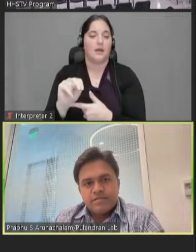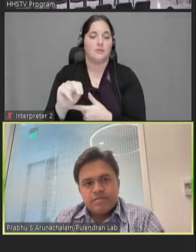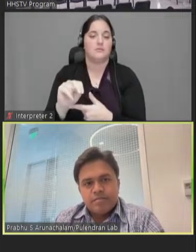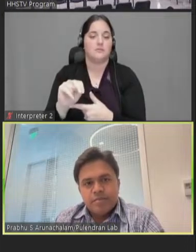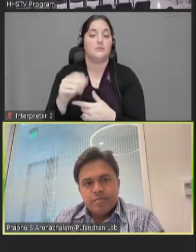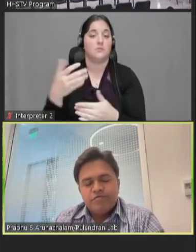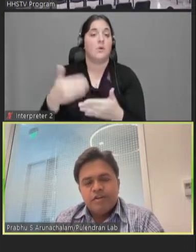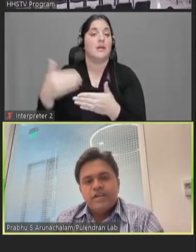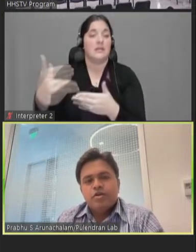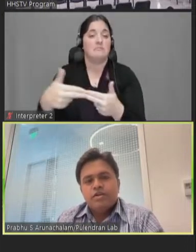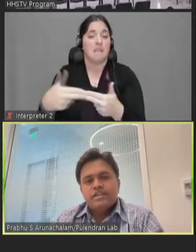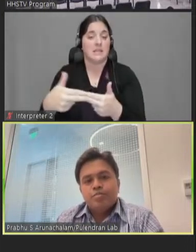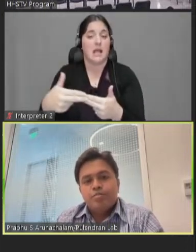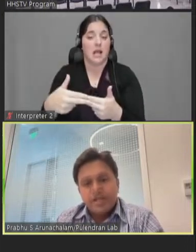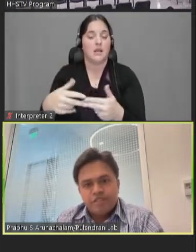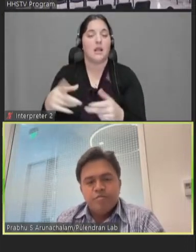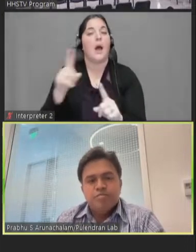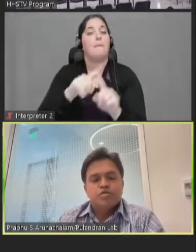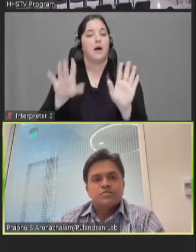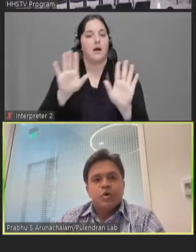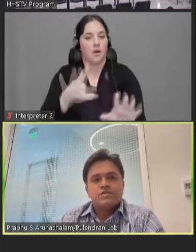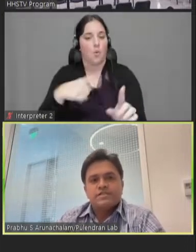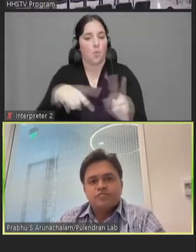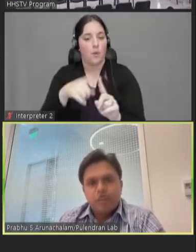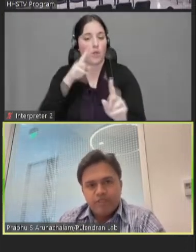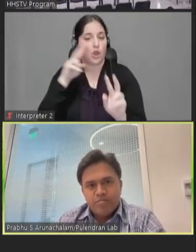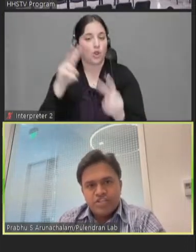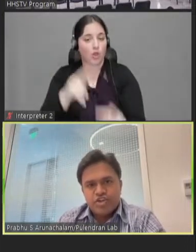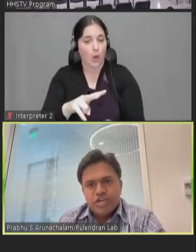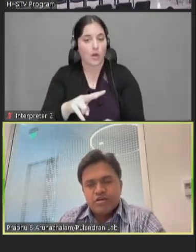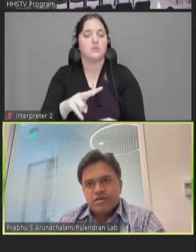But when we looked at the breadth of immune responses, and what we are measuring here